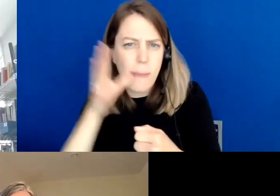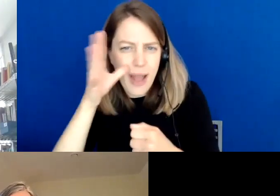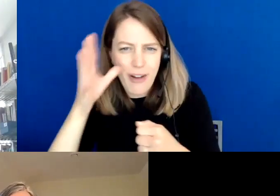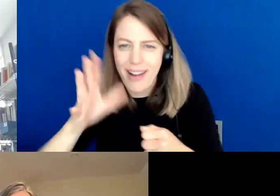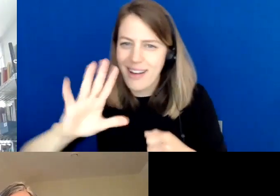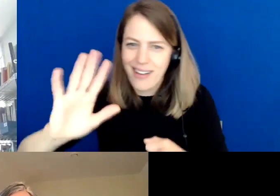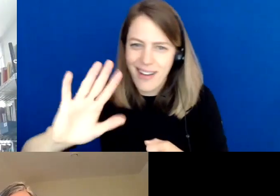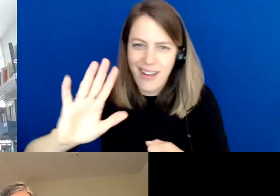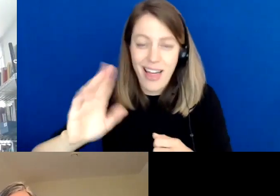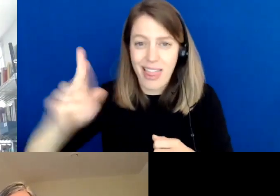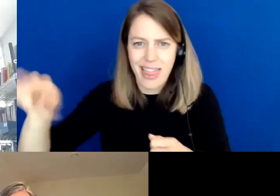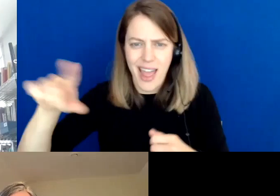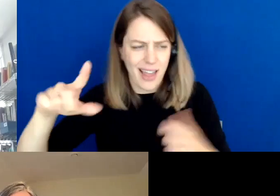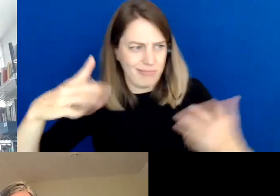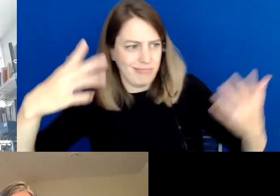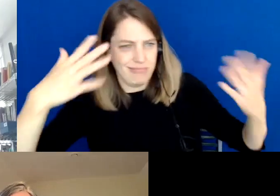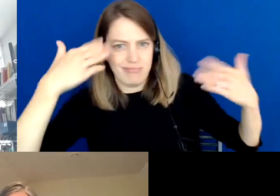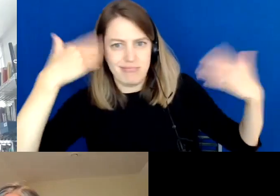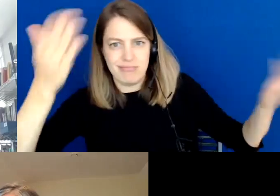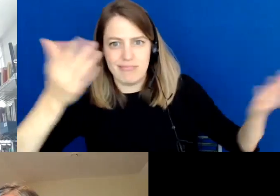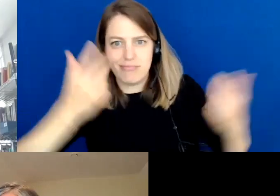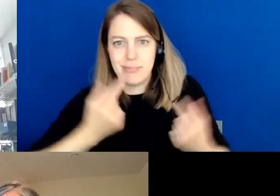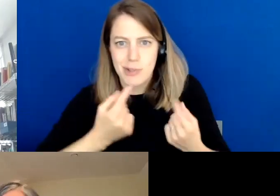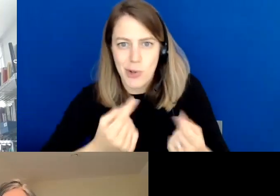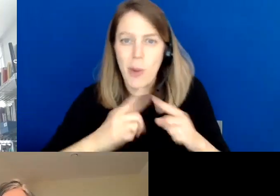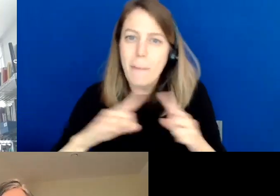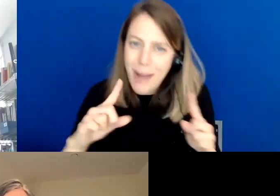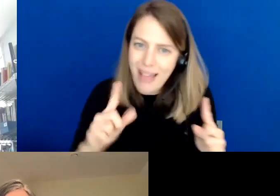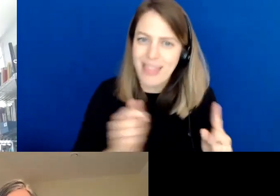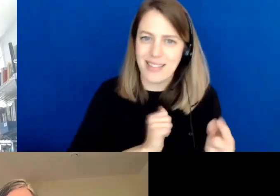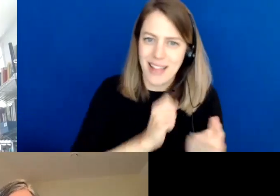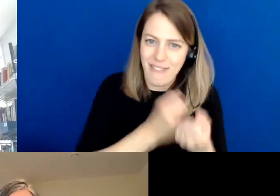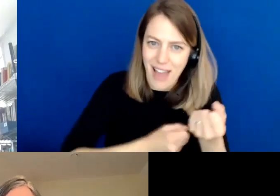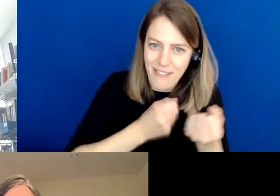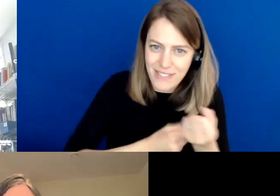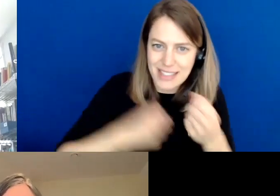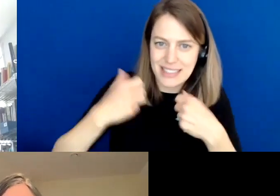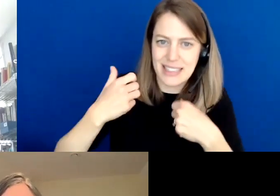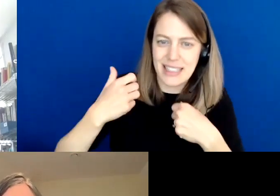despite in some ways having fewer resources than other stakeholders in